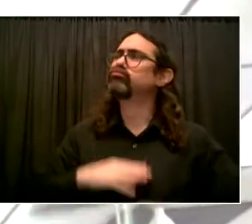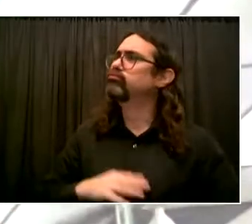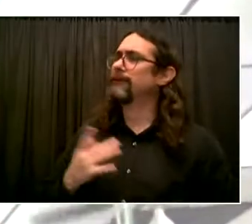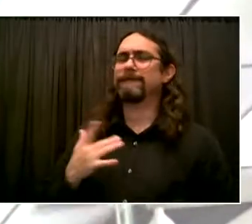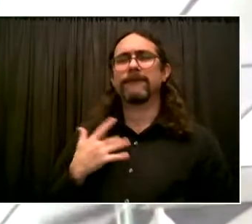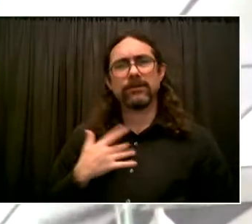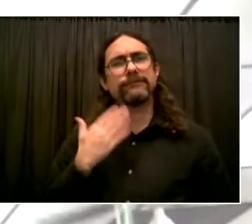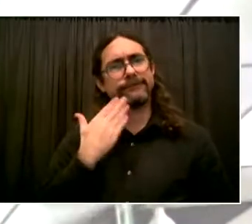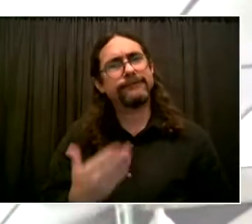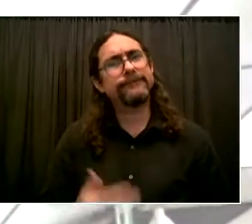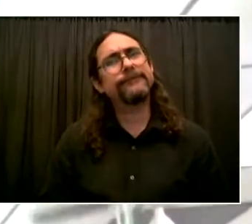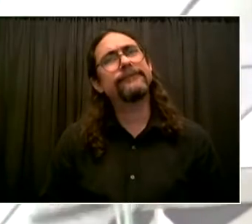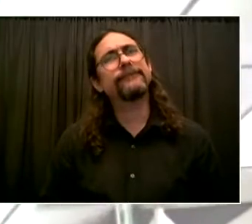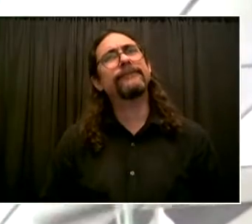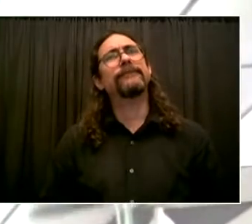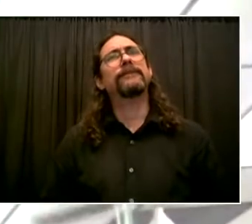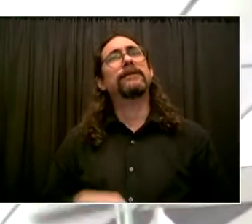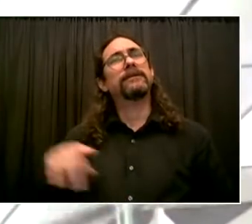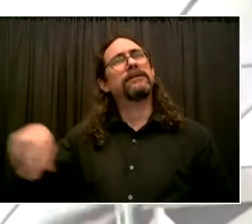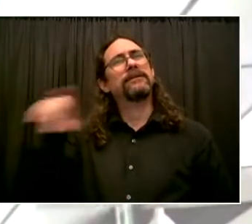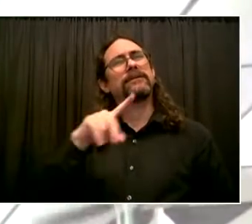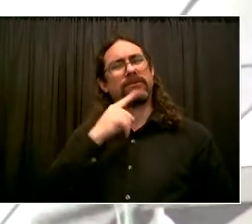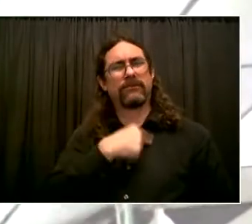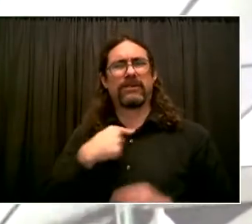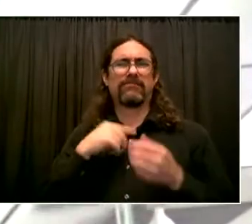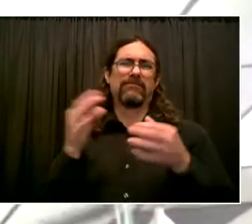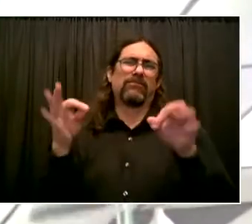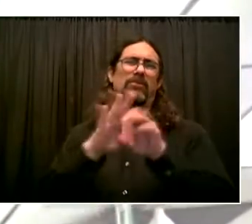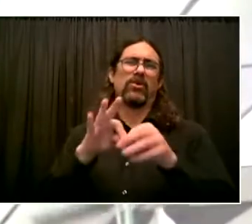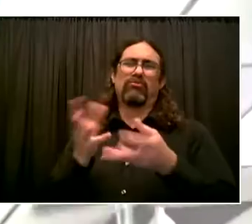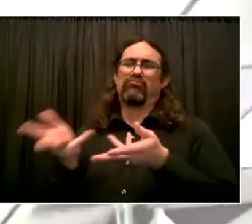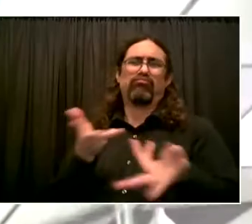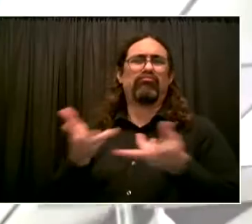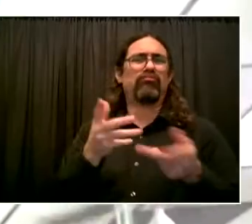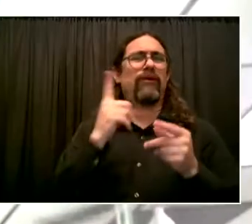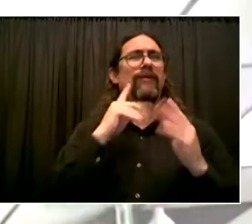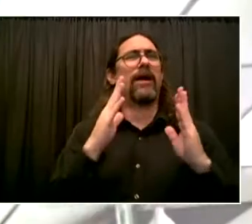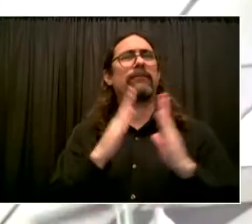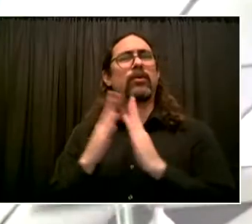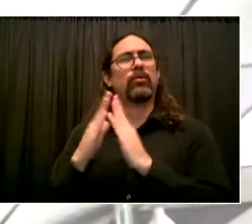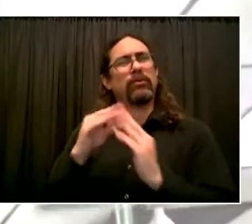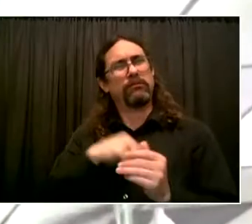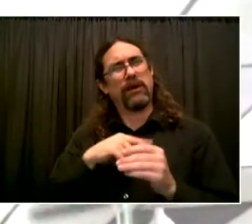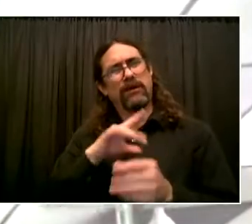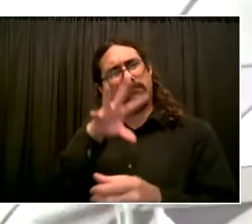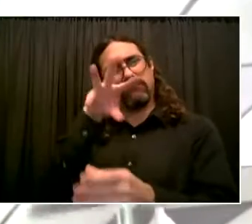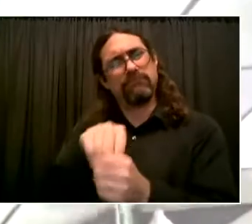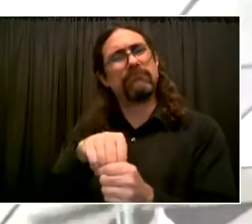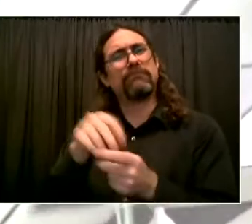COMING IN AS PATRONS AND WHAT THE COMMUNITY CAN FEEL SAFE